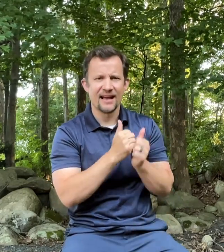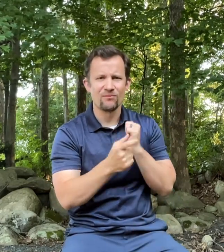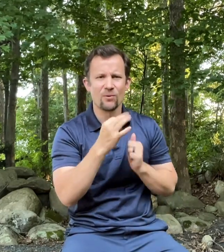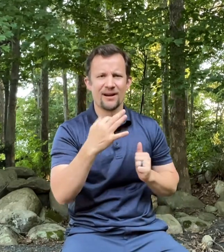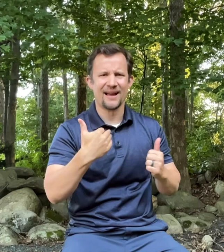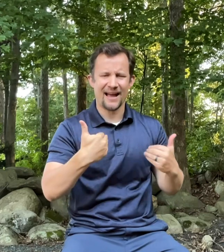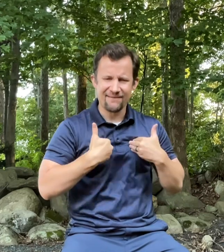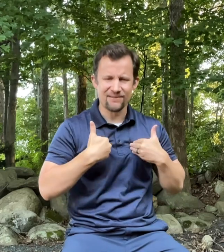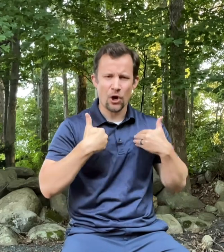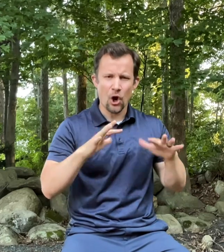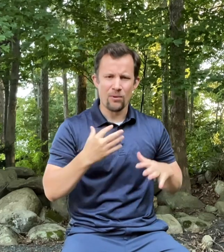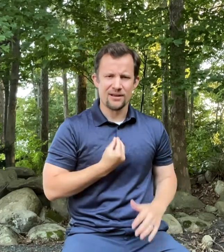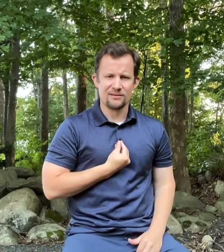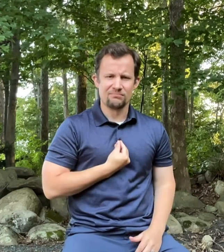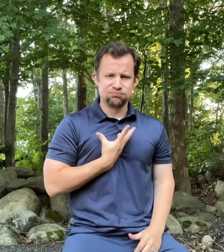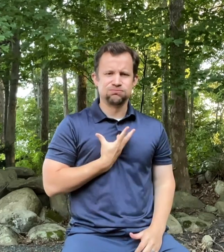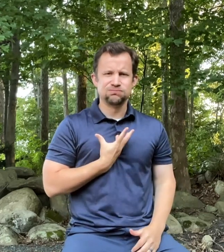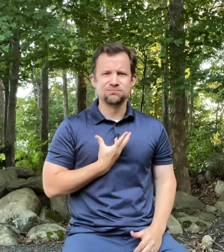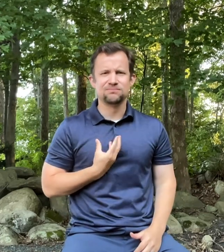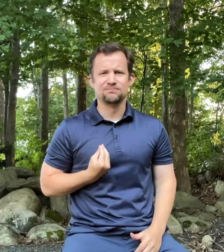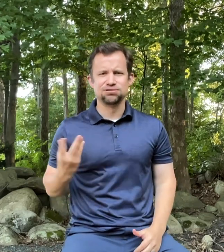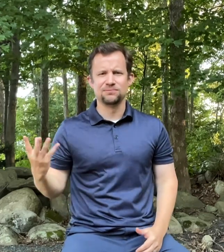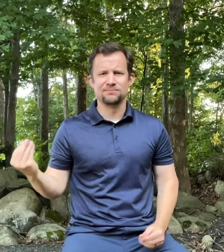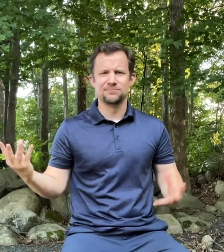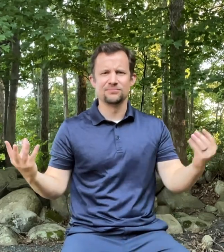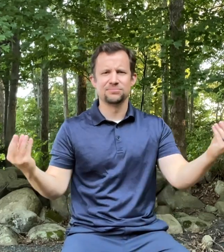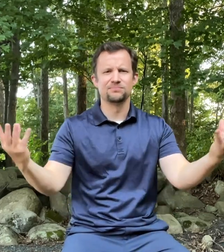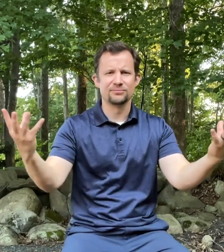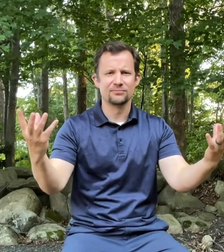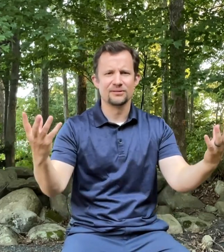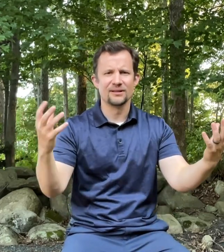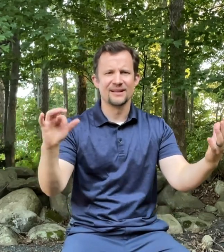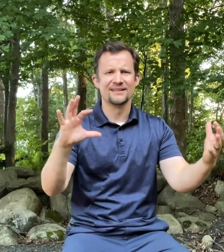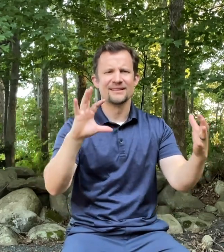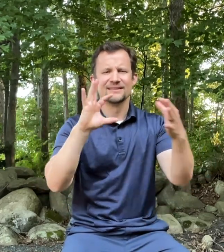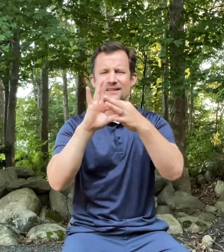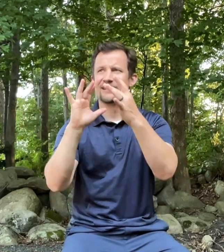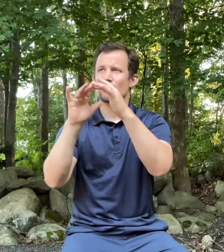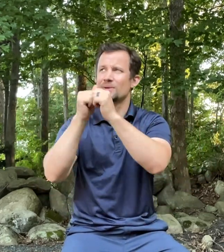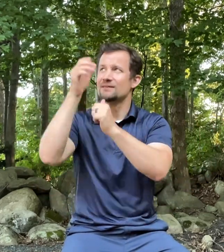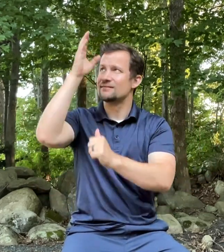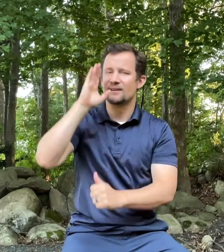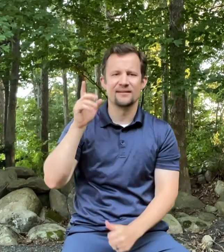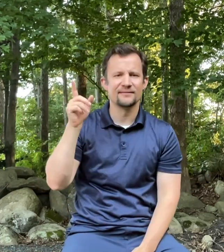Every person has a soul-light that connects with God.